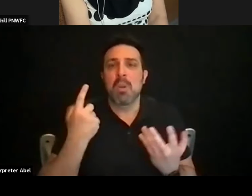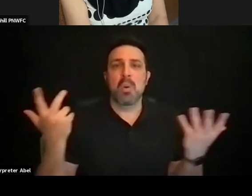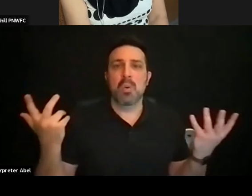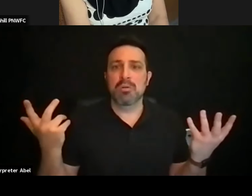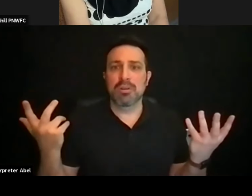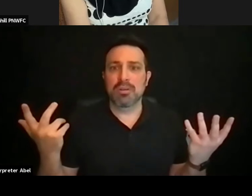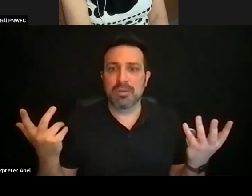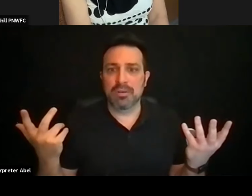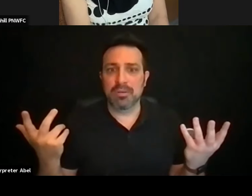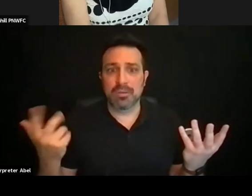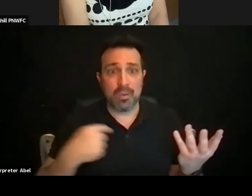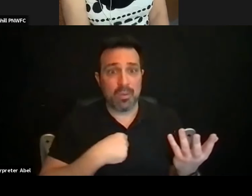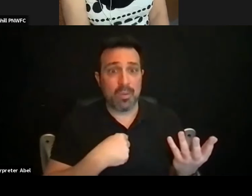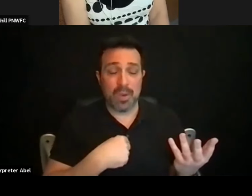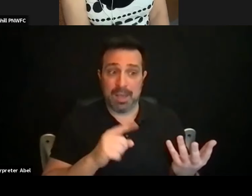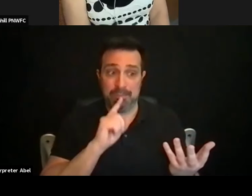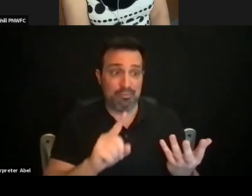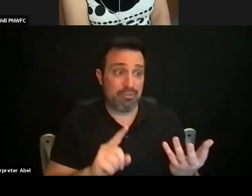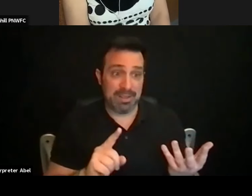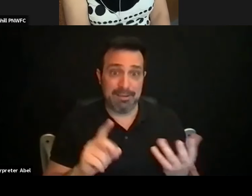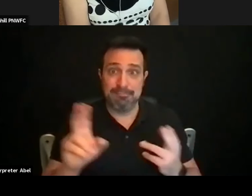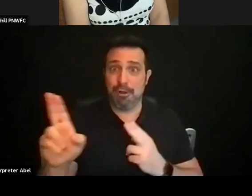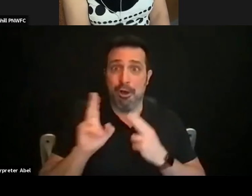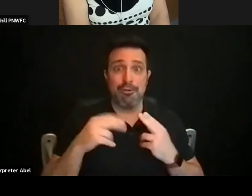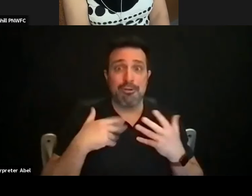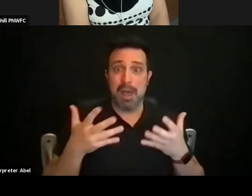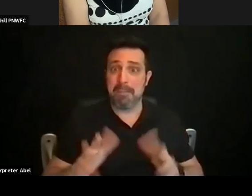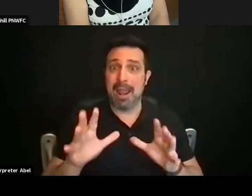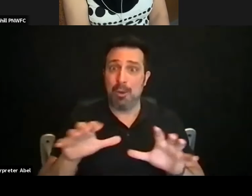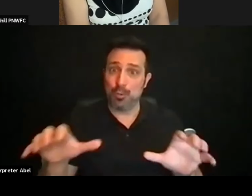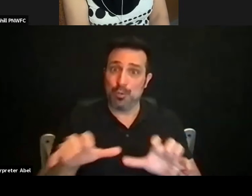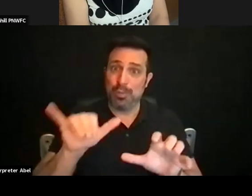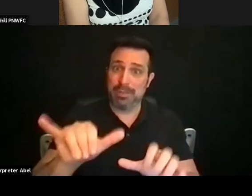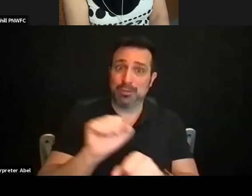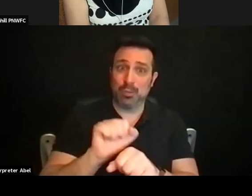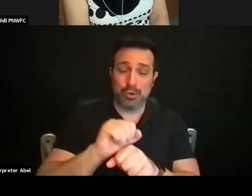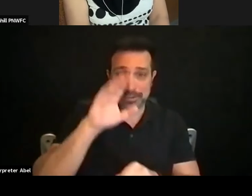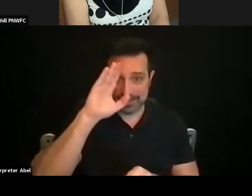people doing incredible things and that's something I never would have thought I'd be doing, even as a kid. As a kid